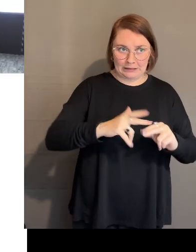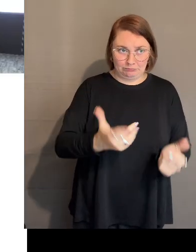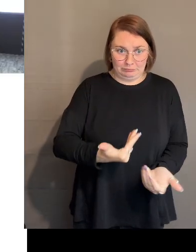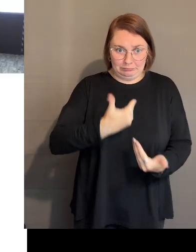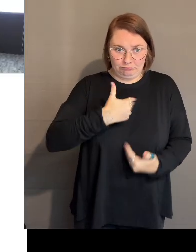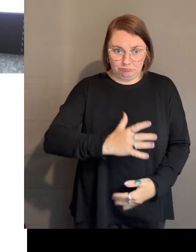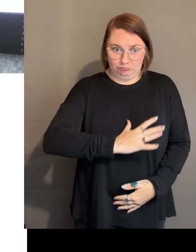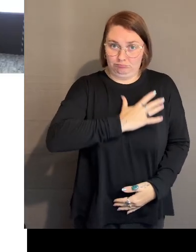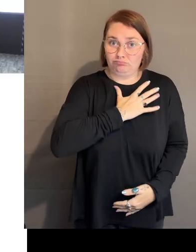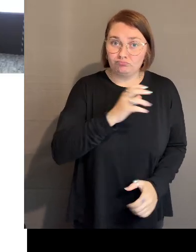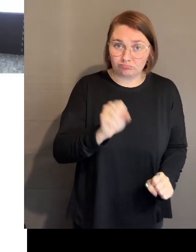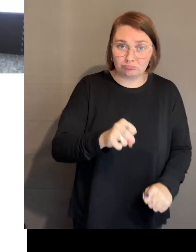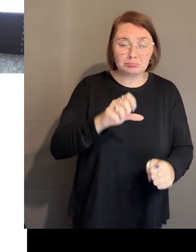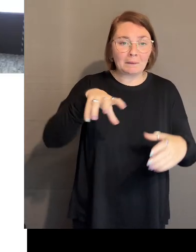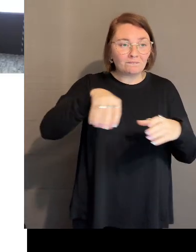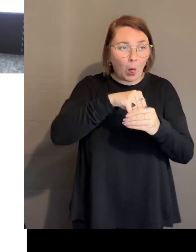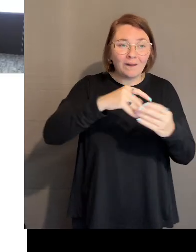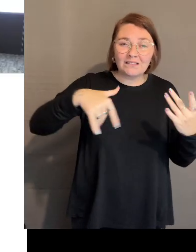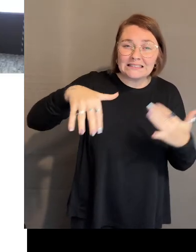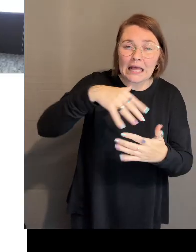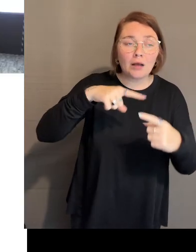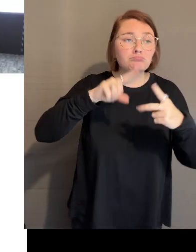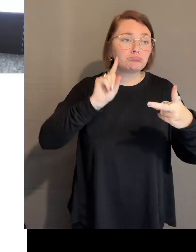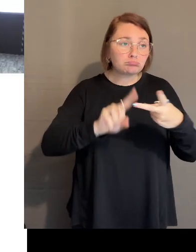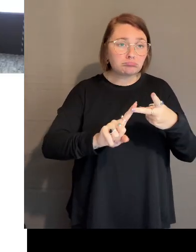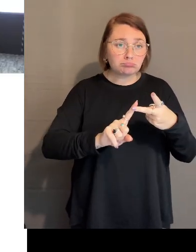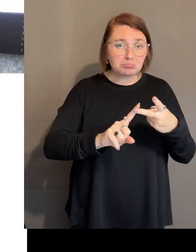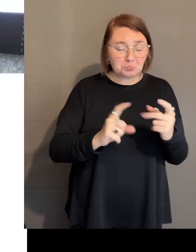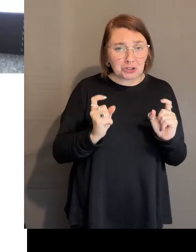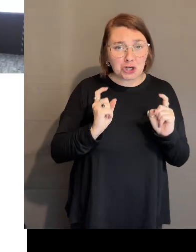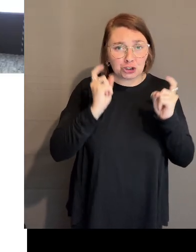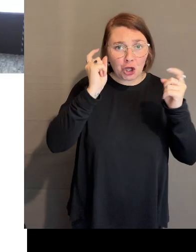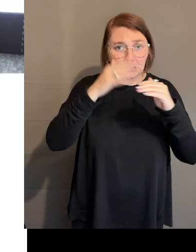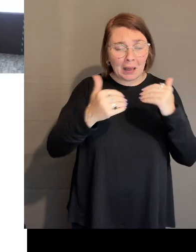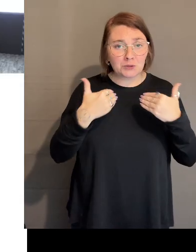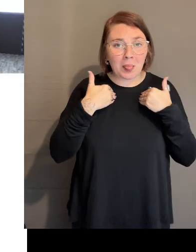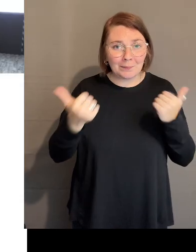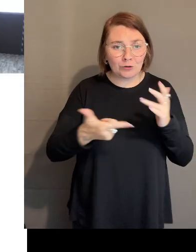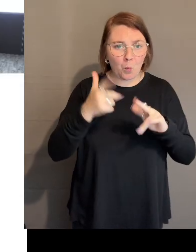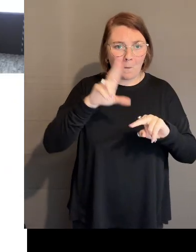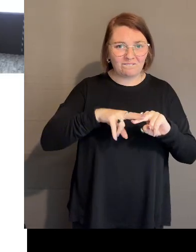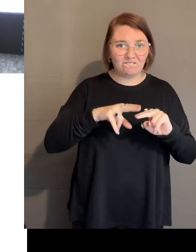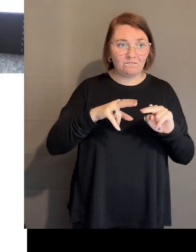is of interest. They are part of society, and we are not only concerned about the well-being of